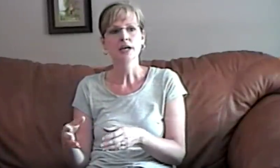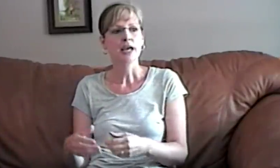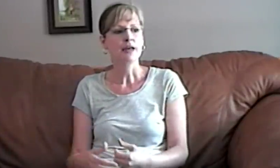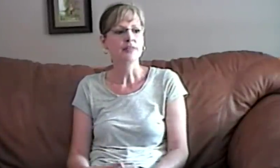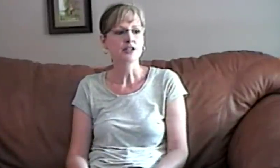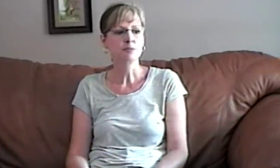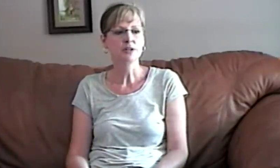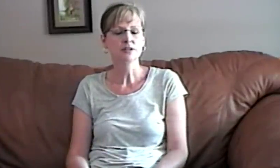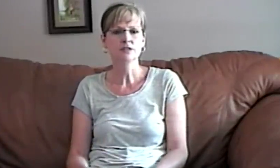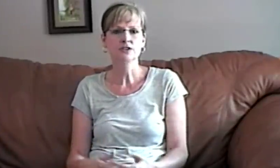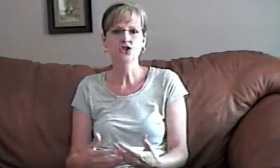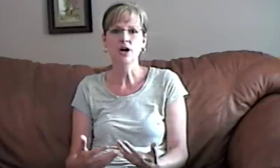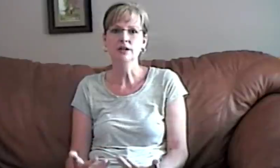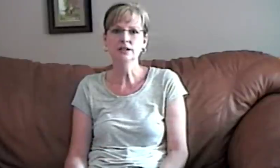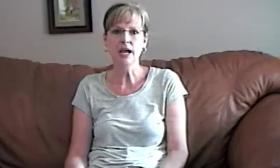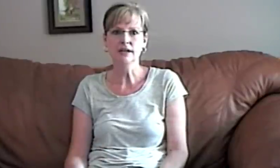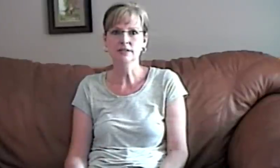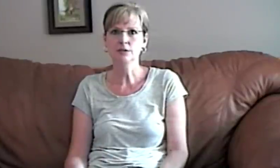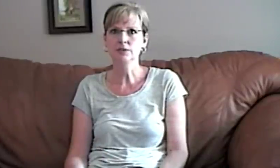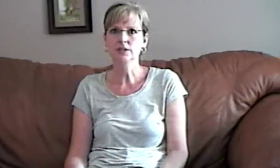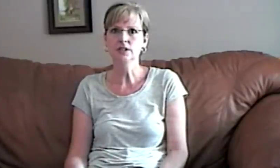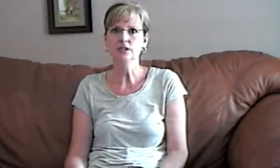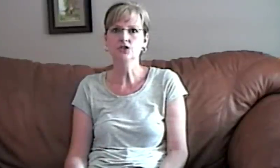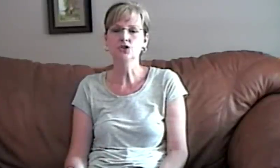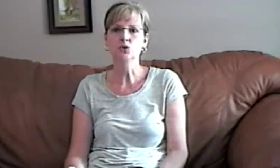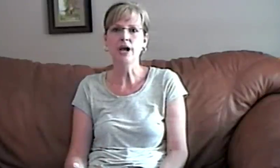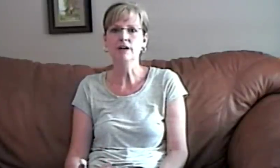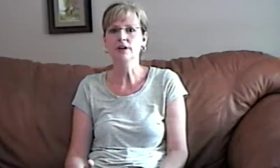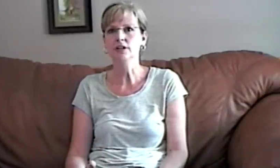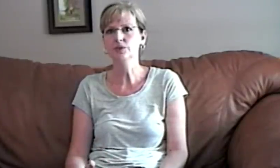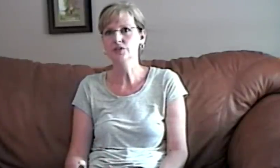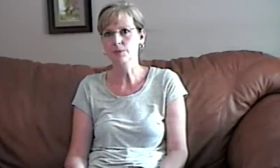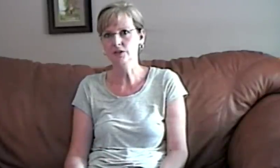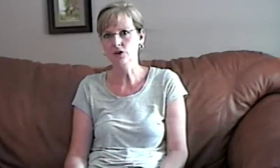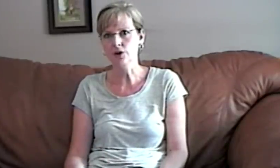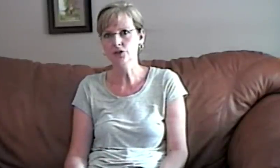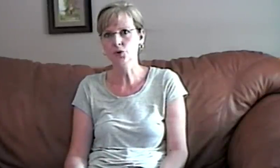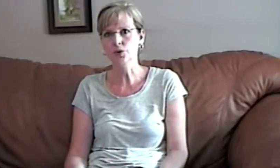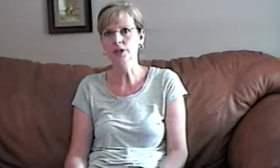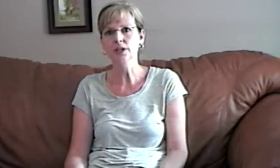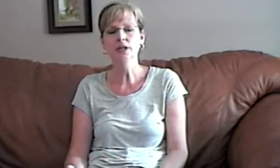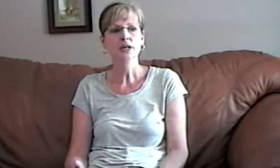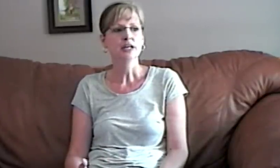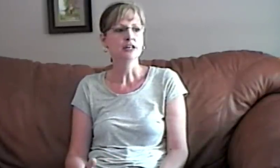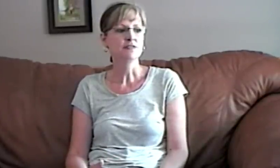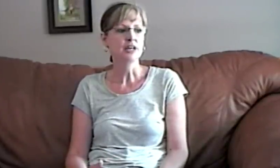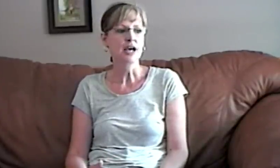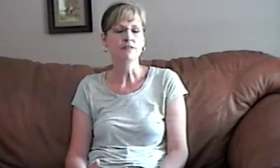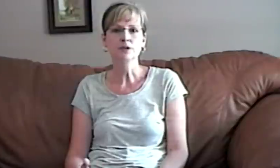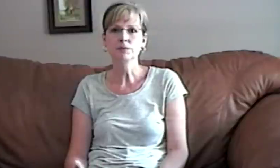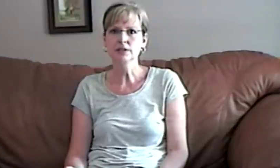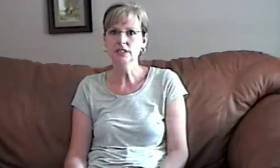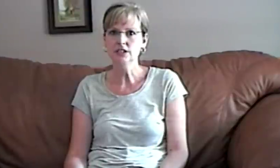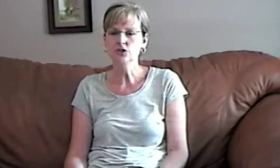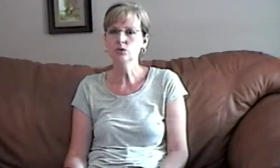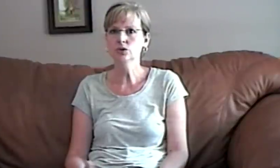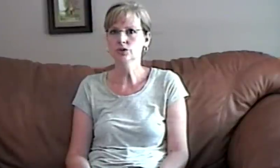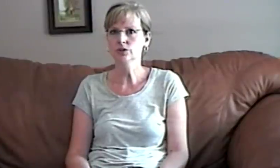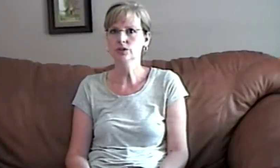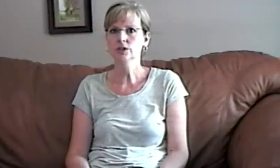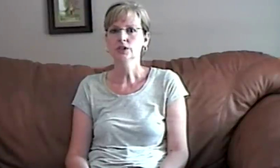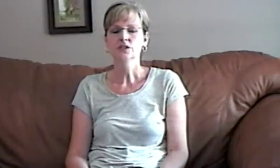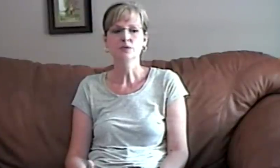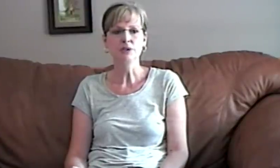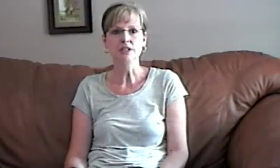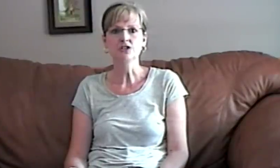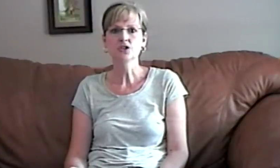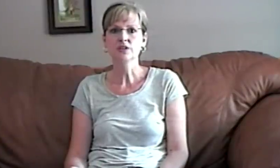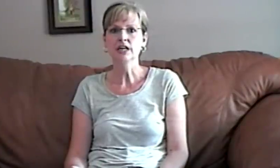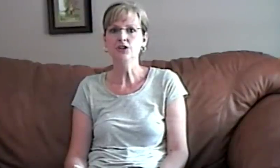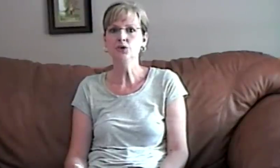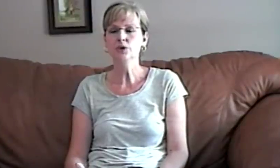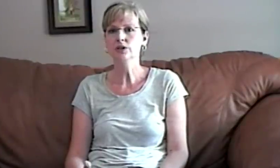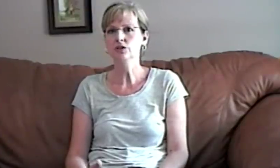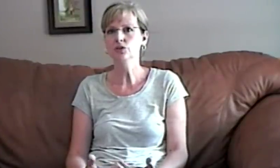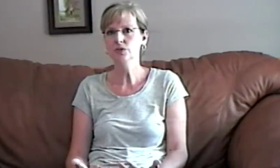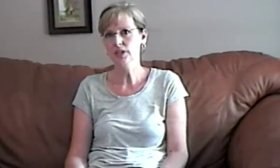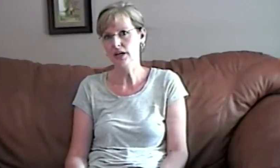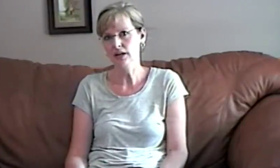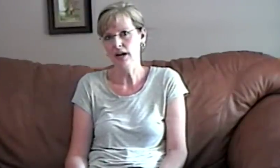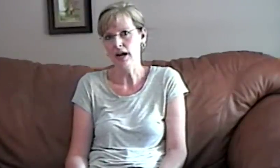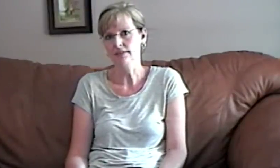If the child has any receptive auditory, or the ability to learn speech, then you can use and add